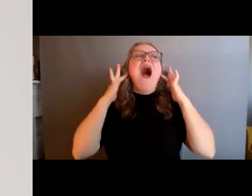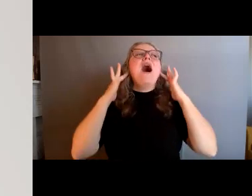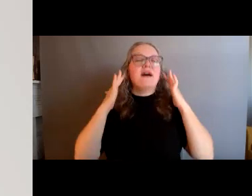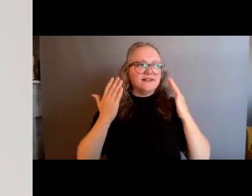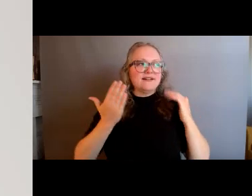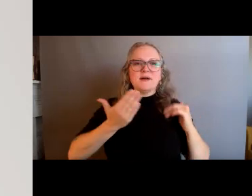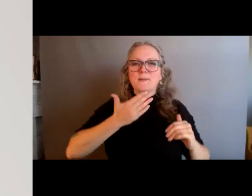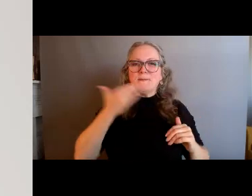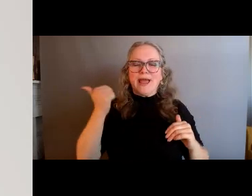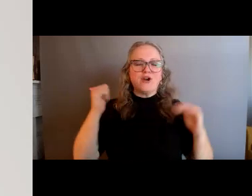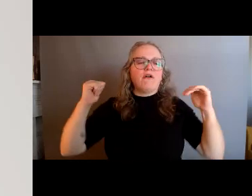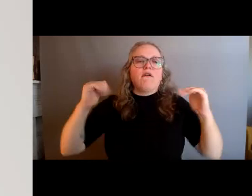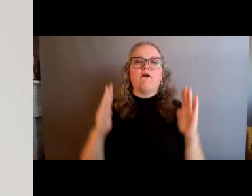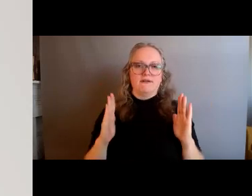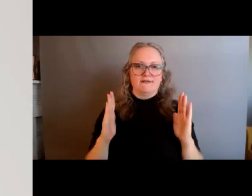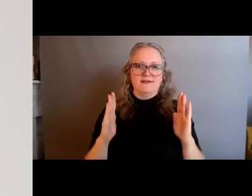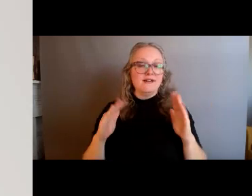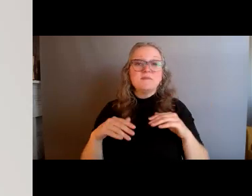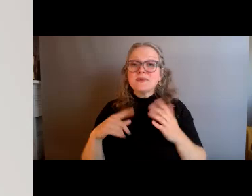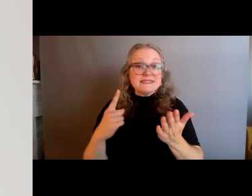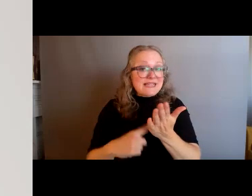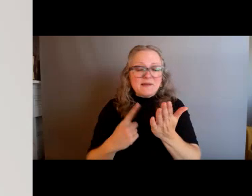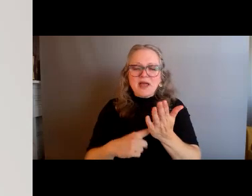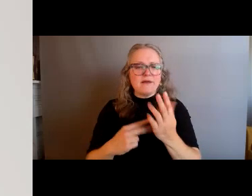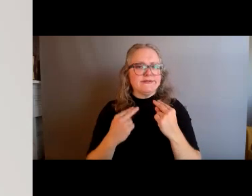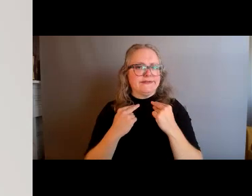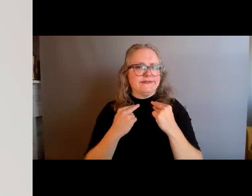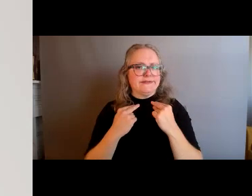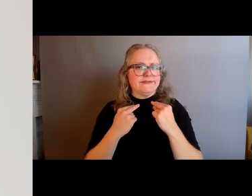doesn't clear up on its own. And it's kind of stuck there.